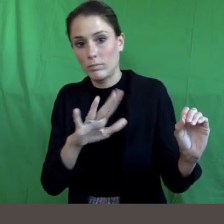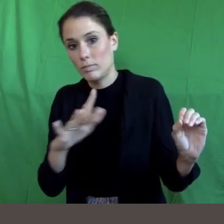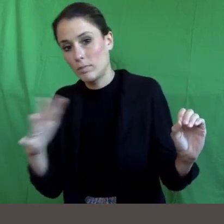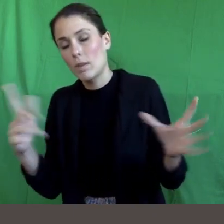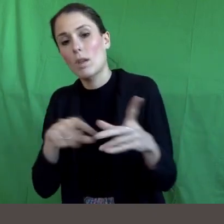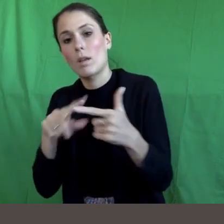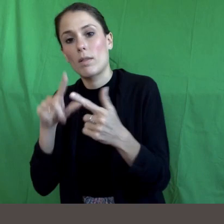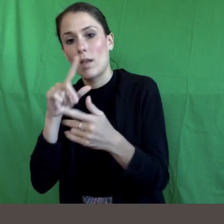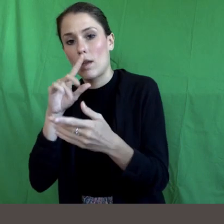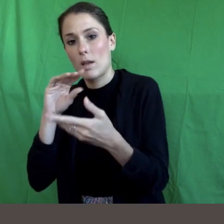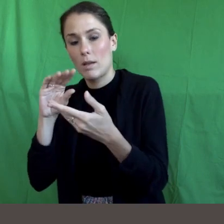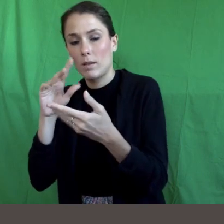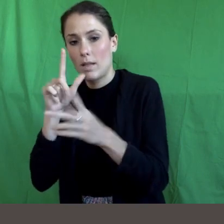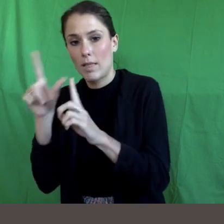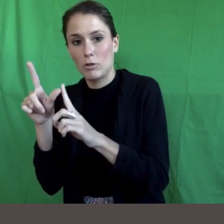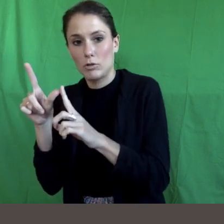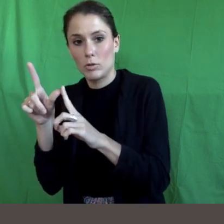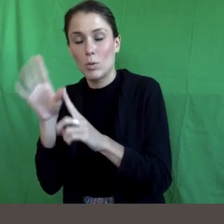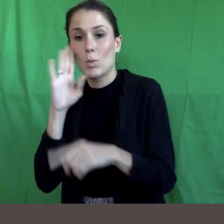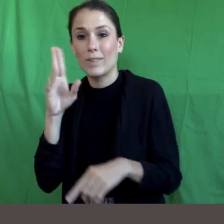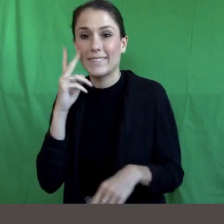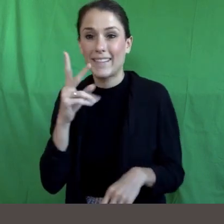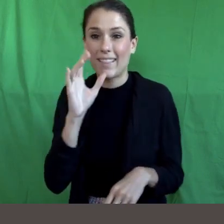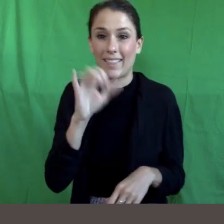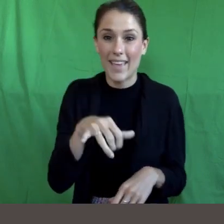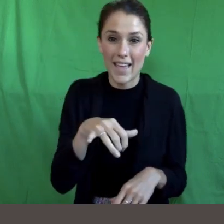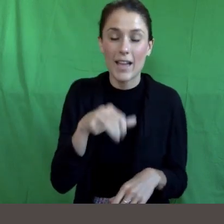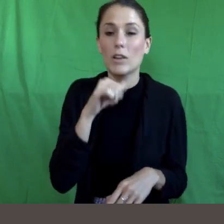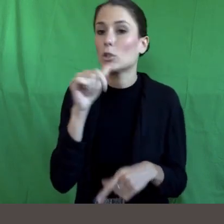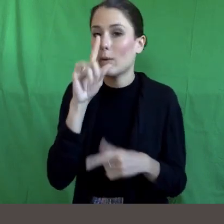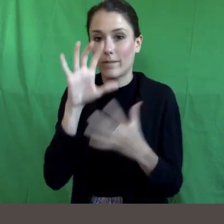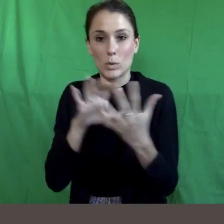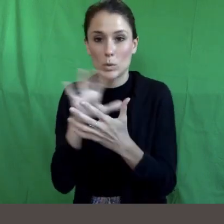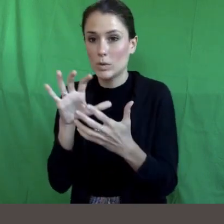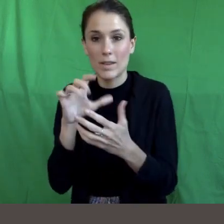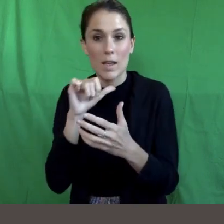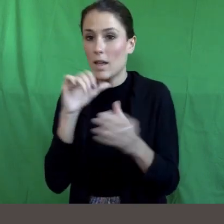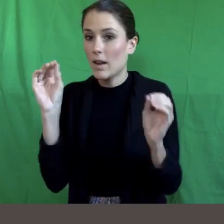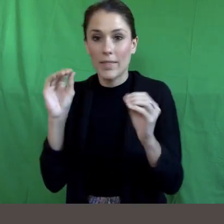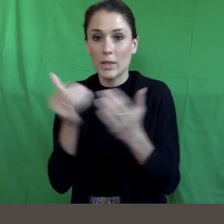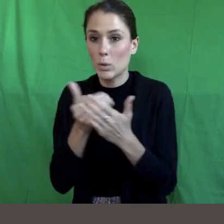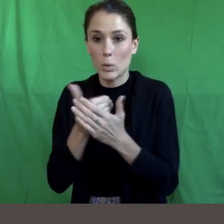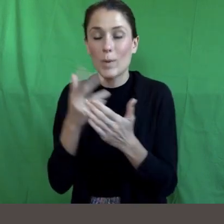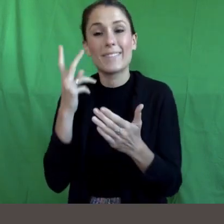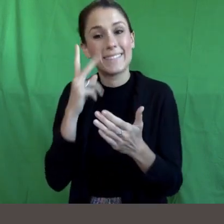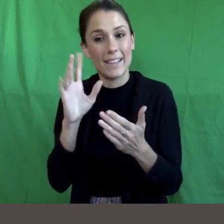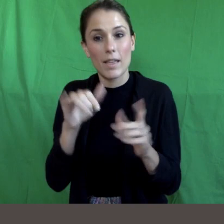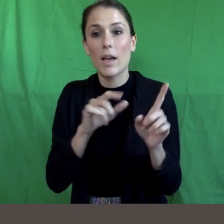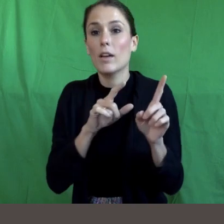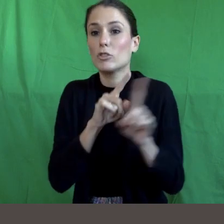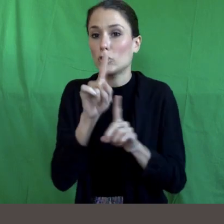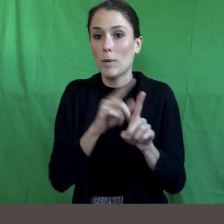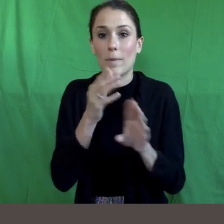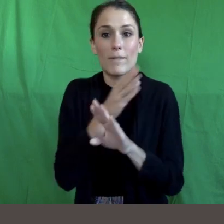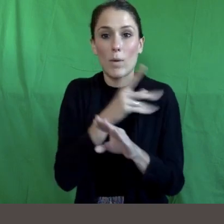So all the digits and then all the characters. So you'll occasionally see this thing. Don't let it confuse you. It's nothing new. We've seen this star before.